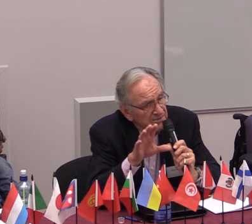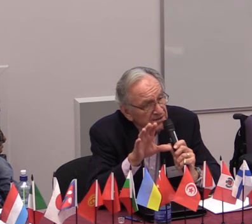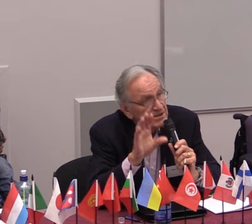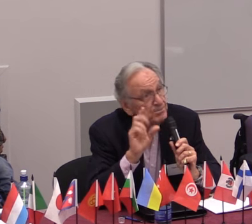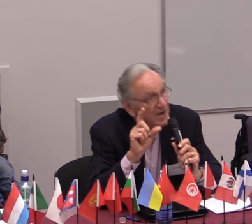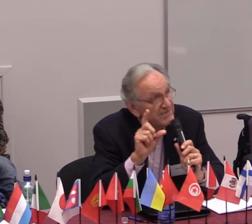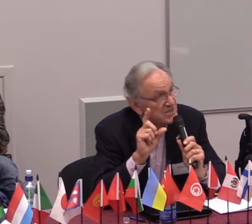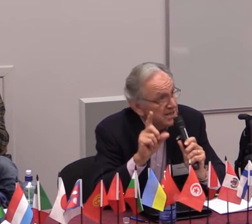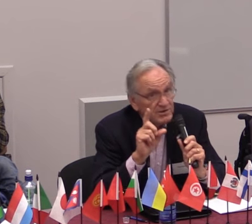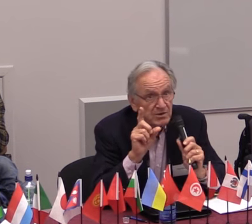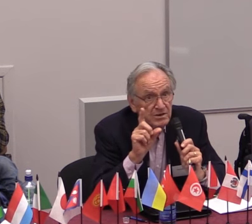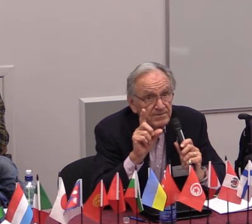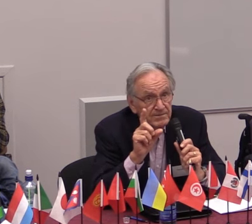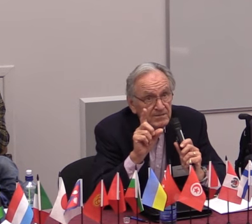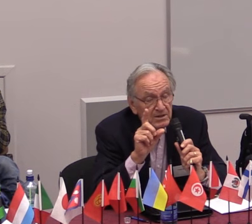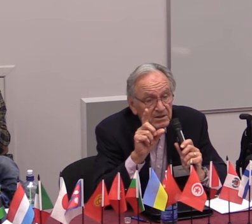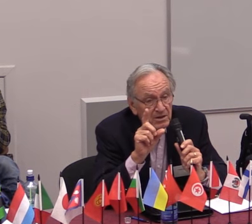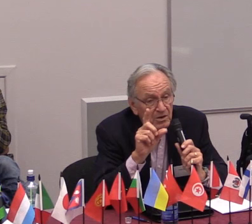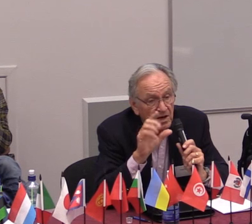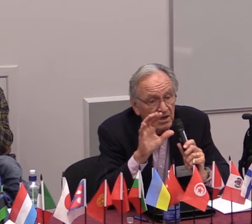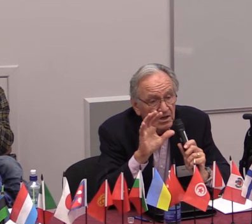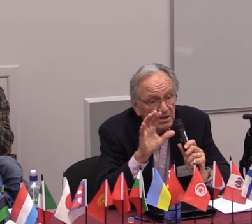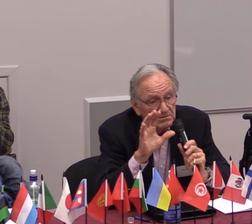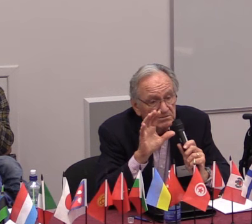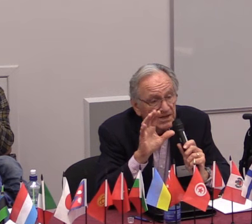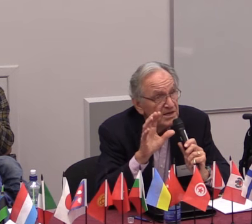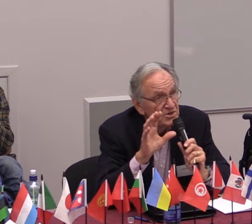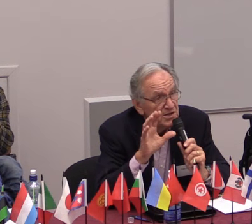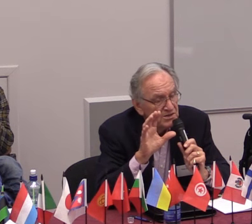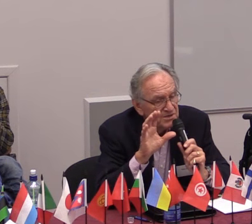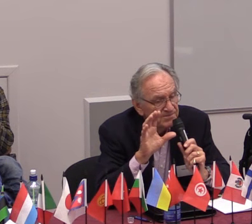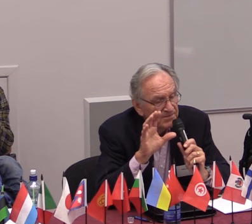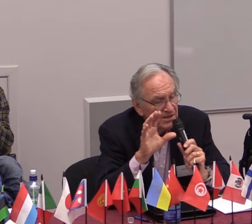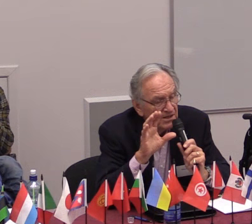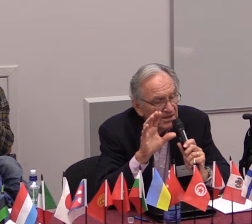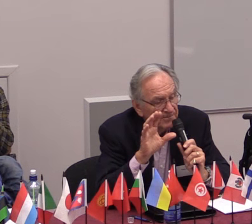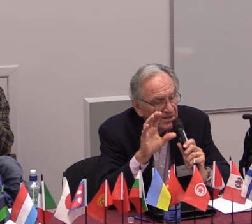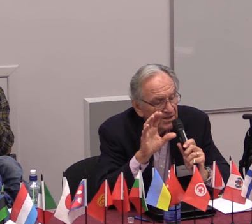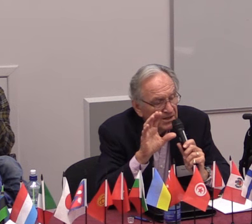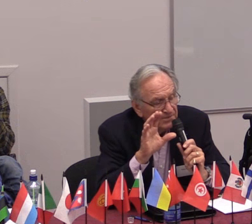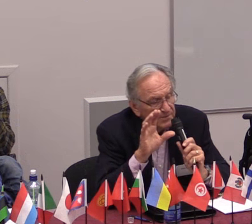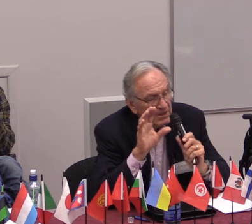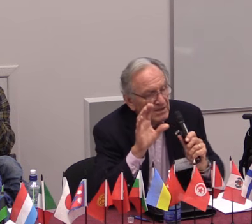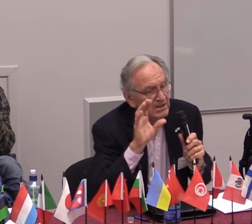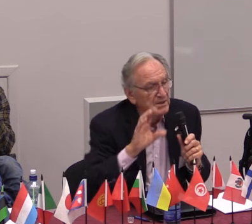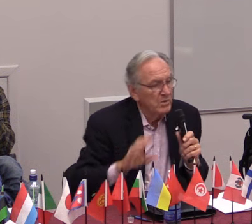about the private sector, making changes.